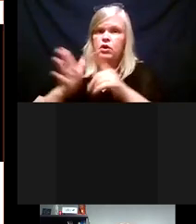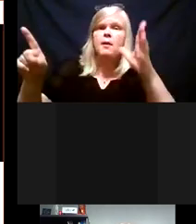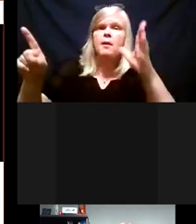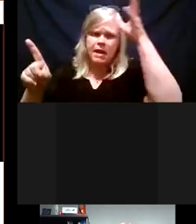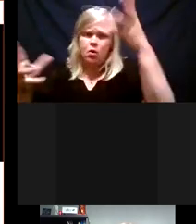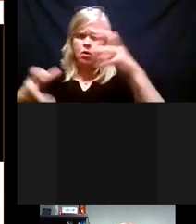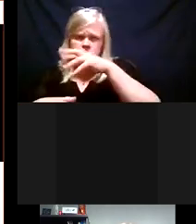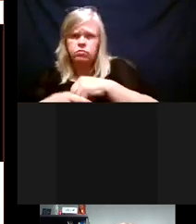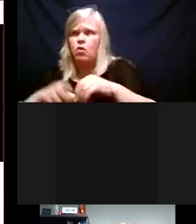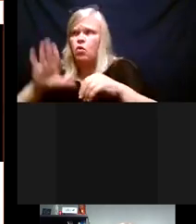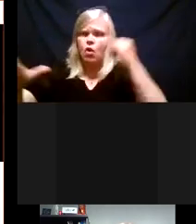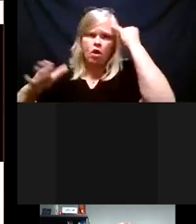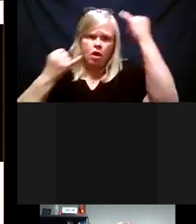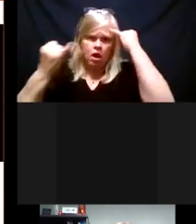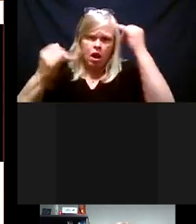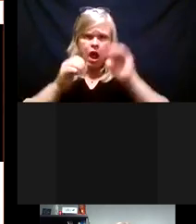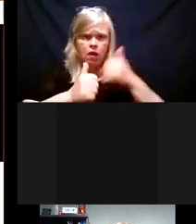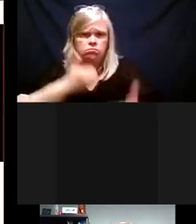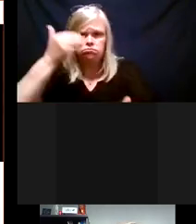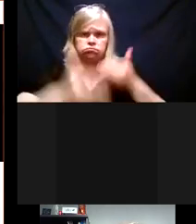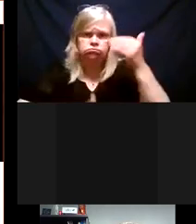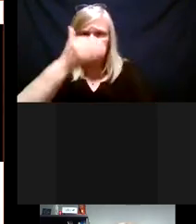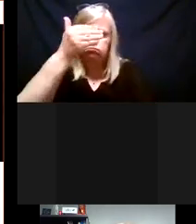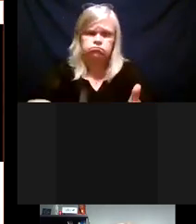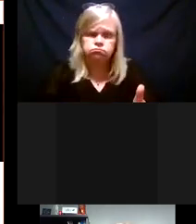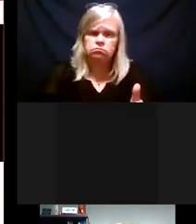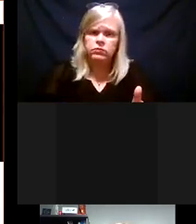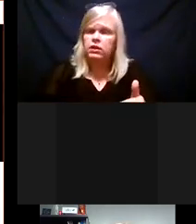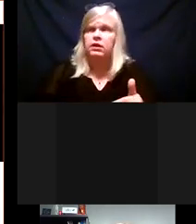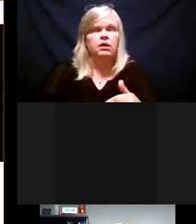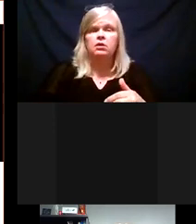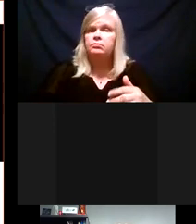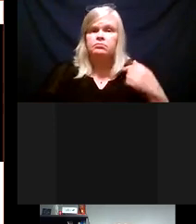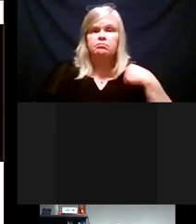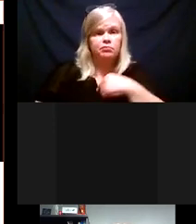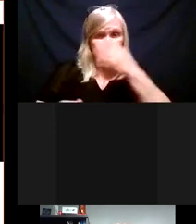IDEAS AS TO HOW THINGS GO. THEY DON'T DICTATE THOSE.